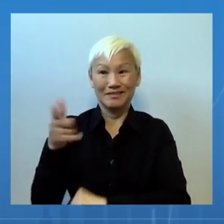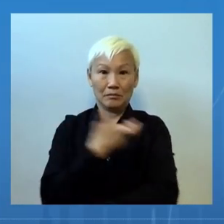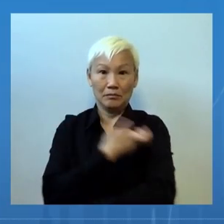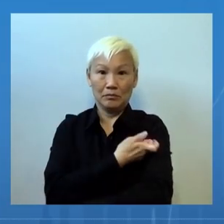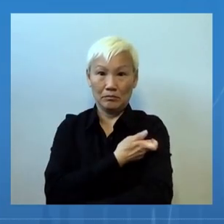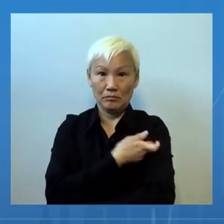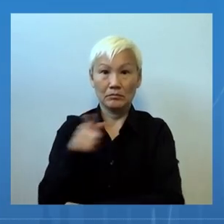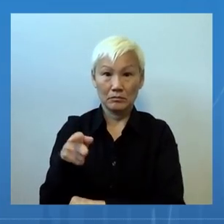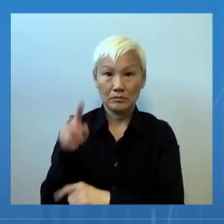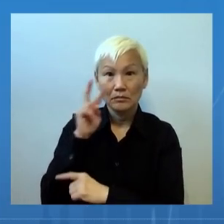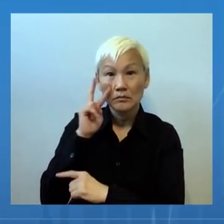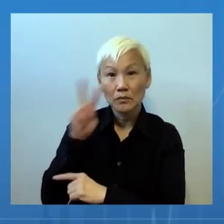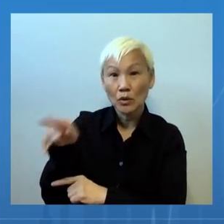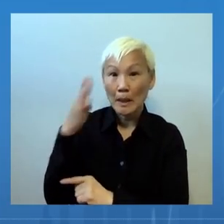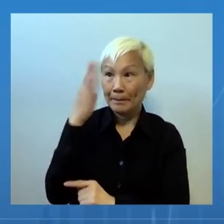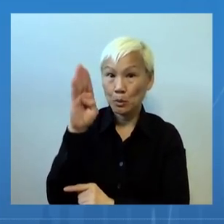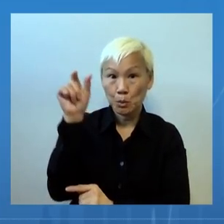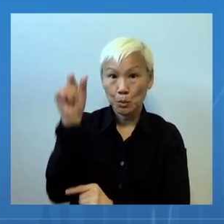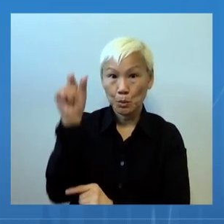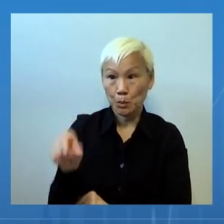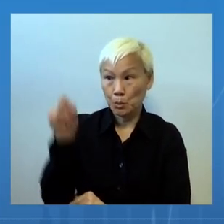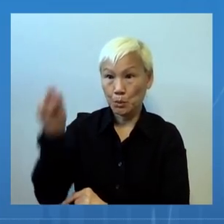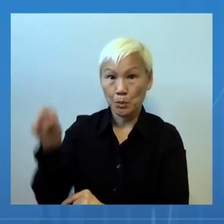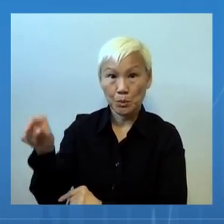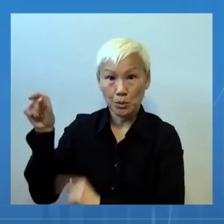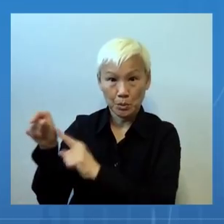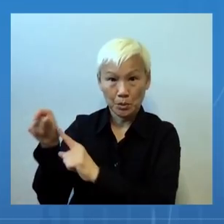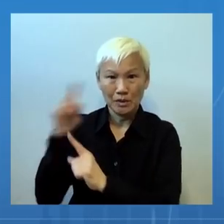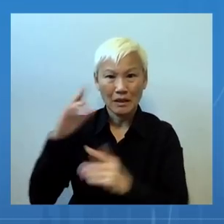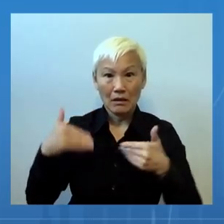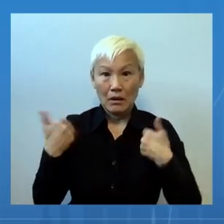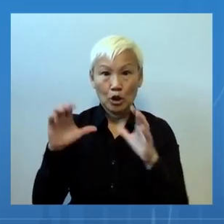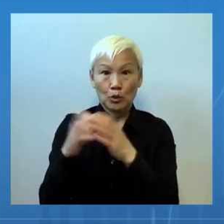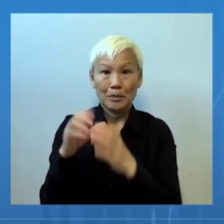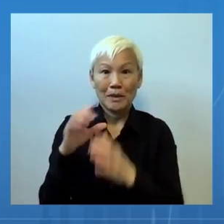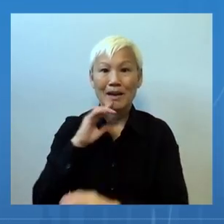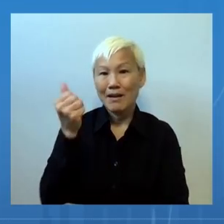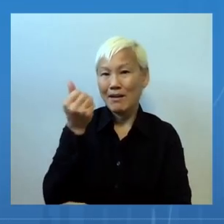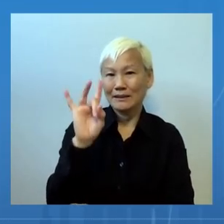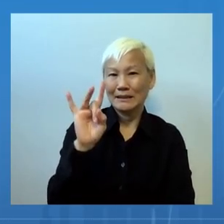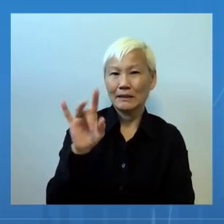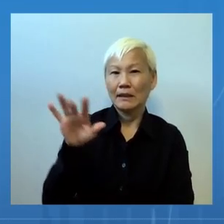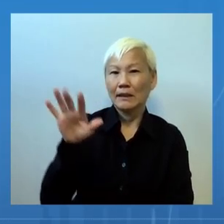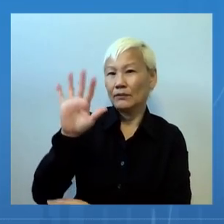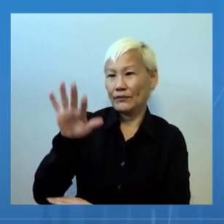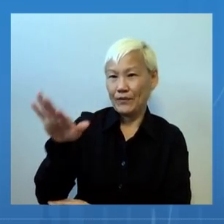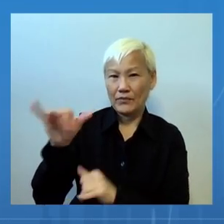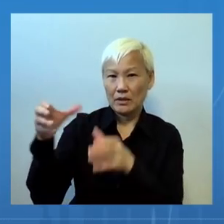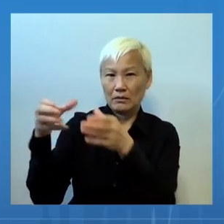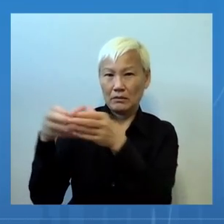and look first at the younger group from 18 to 55 and see that the serum neutralization titer